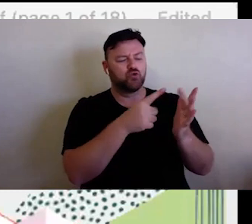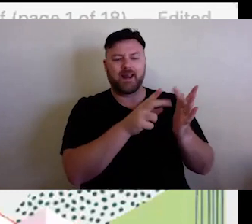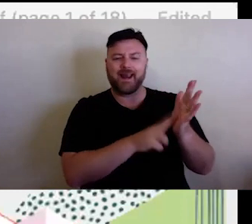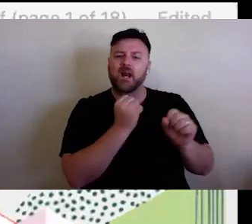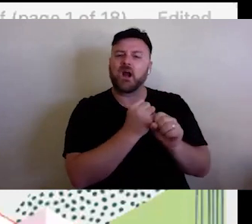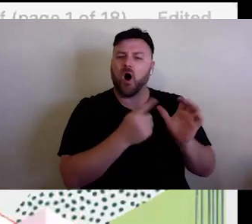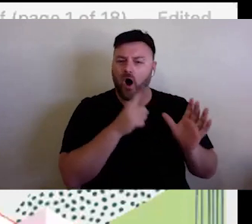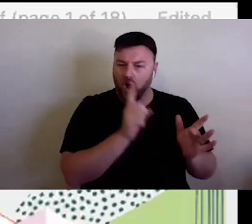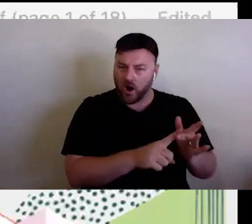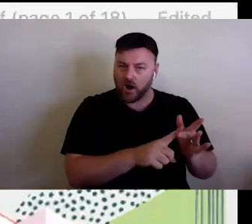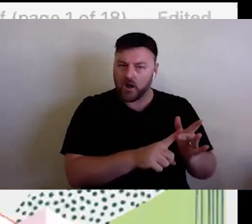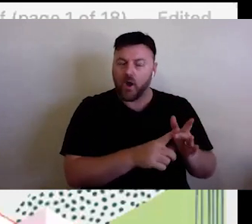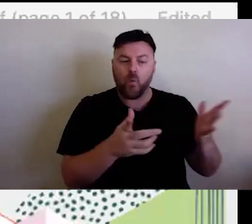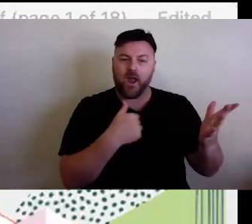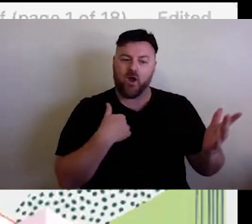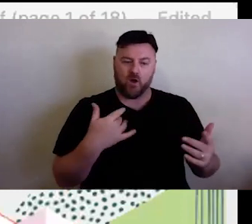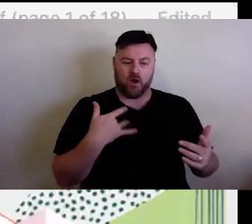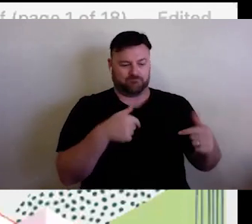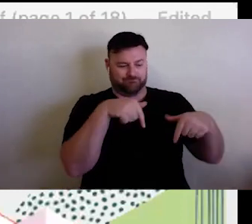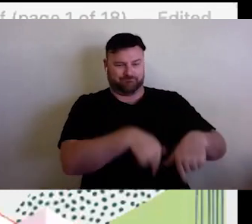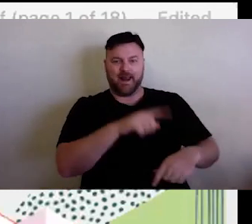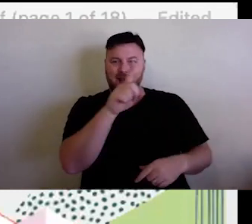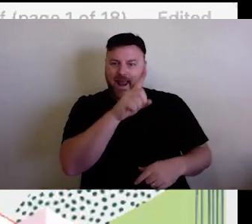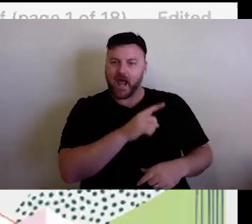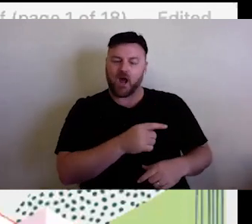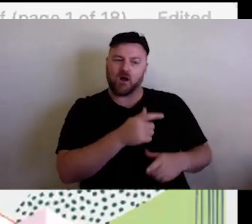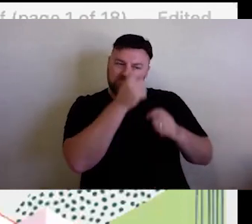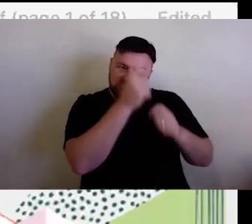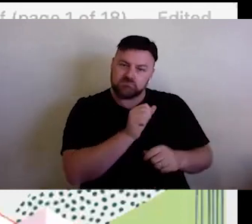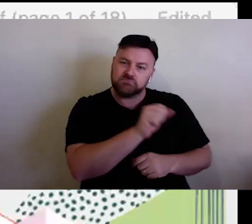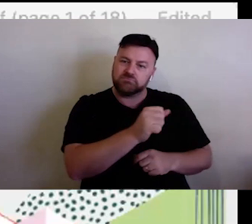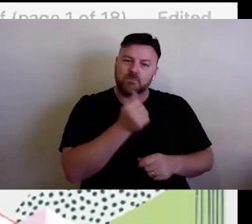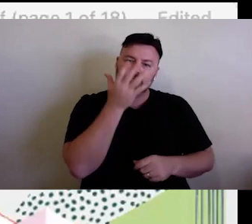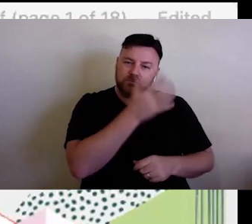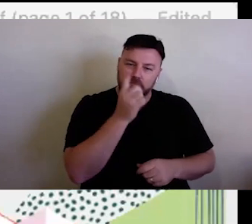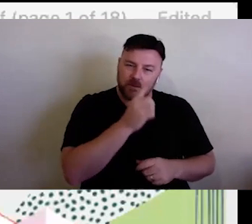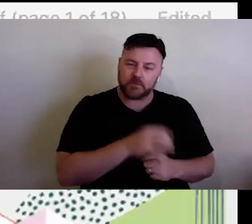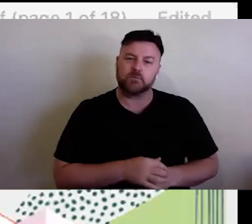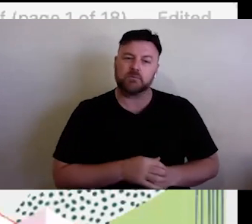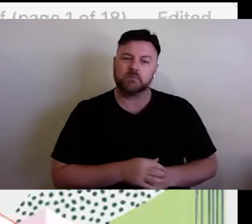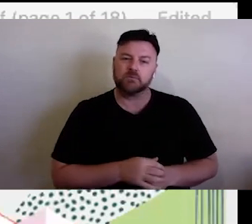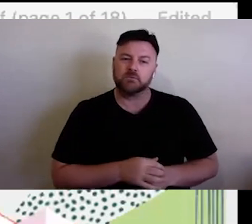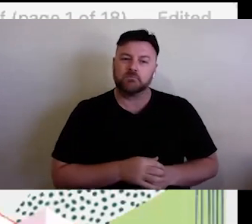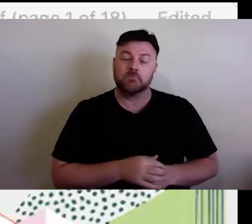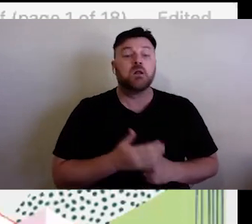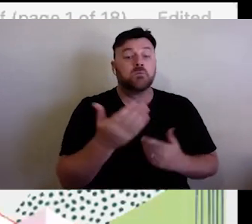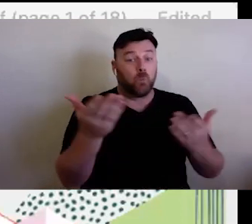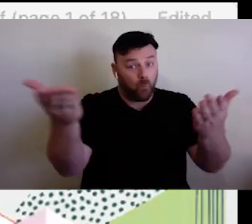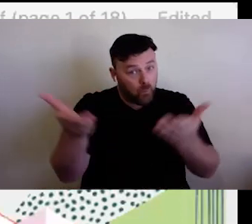want to particularly welcome any First Nations people joining us today. I think for the rest of us, I just want to take a moment really to